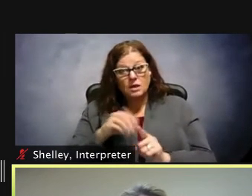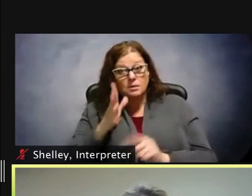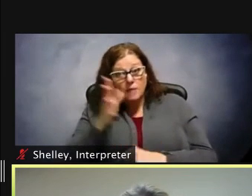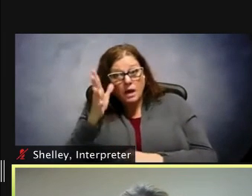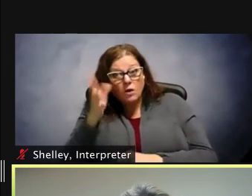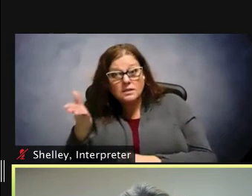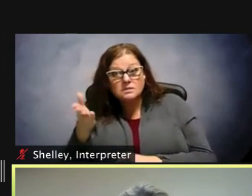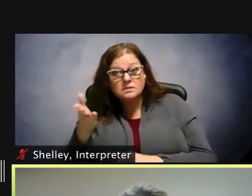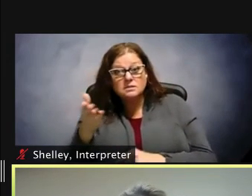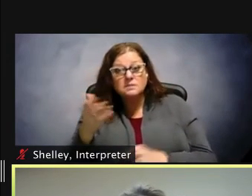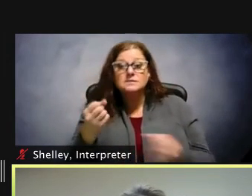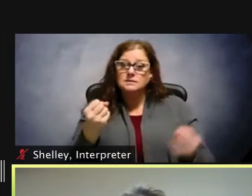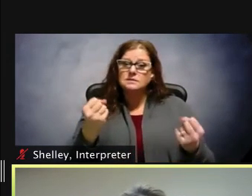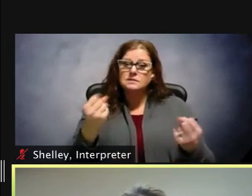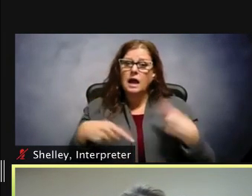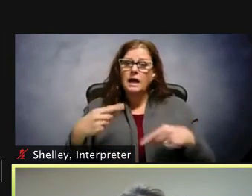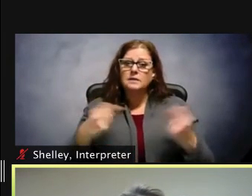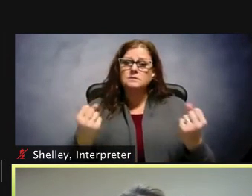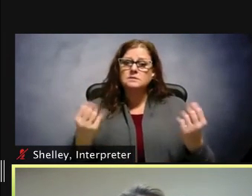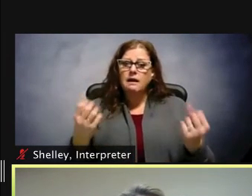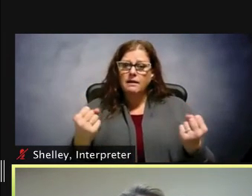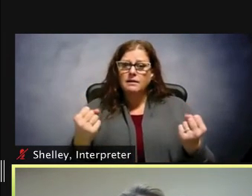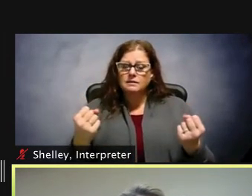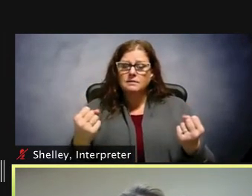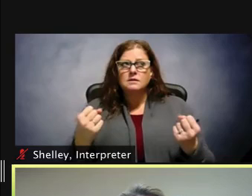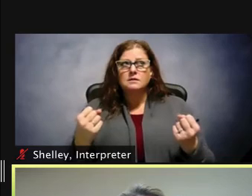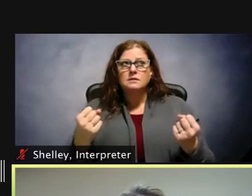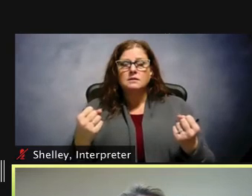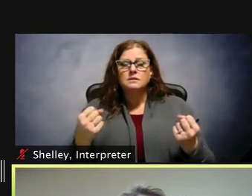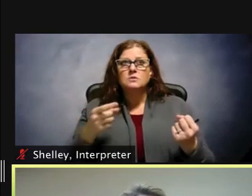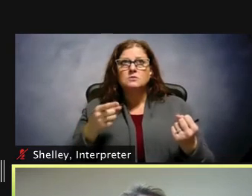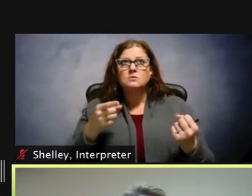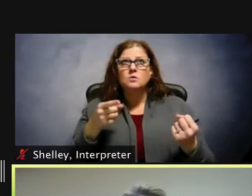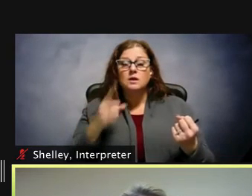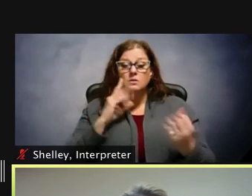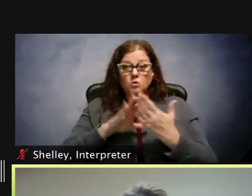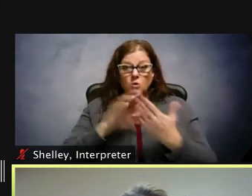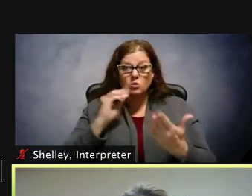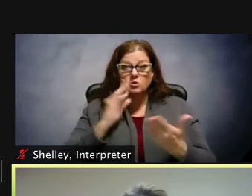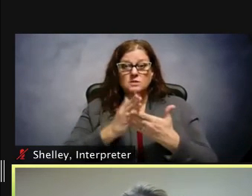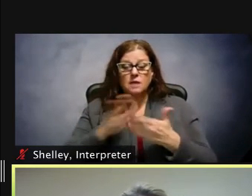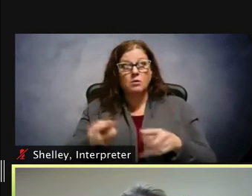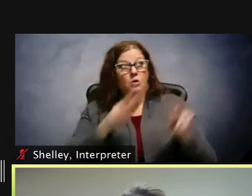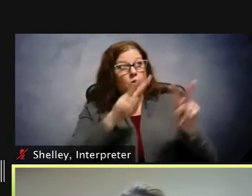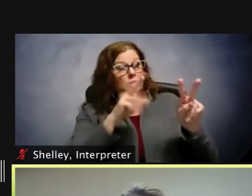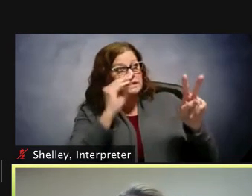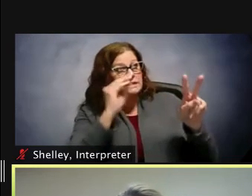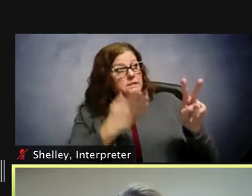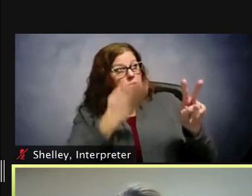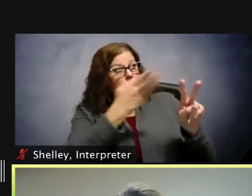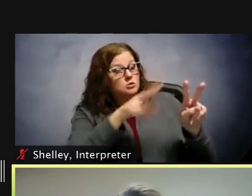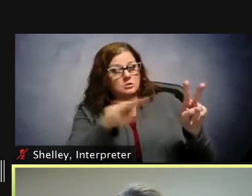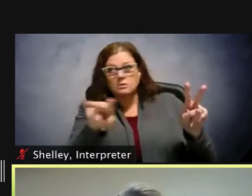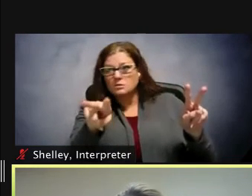has signed. So for him to learn to stop looking at the teacher and then look at an interpreter